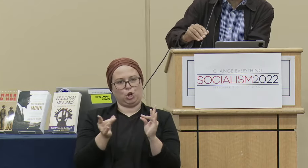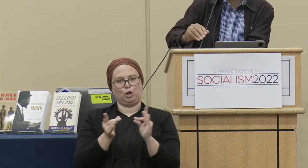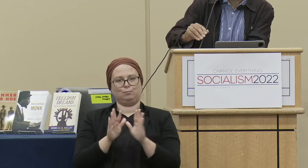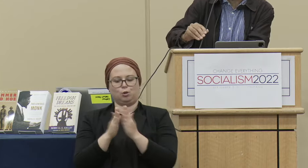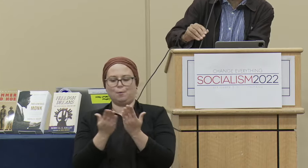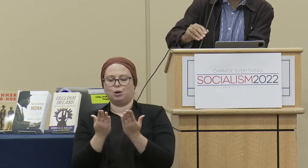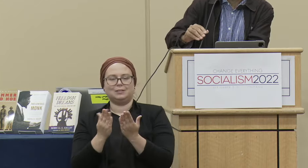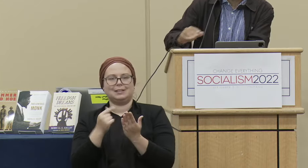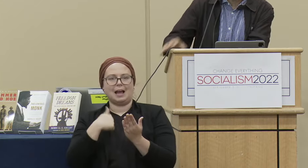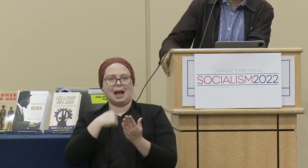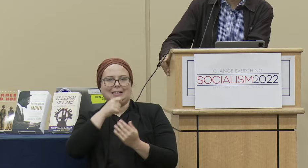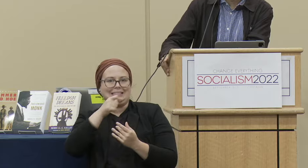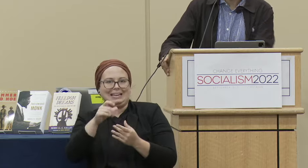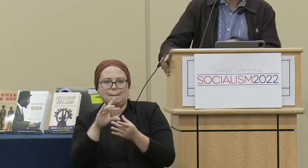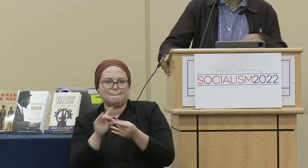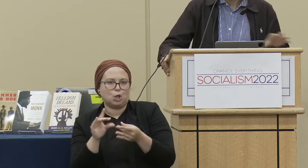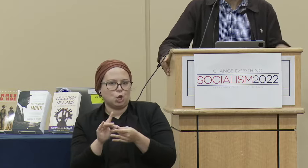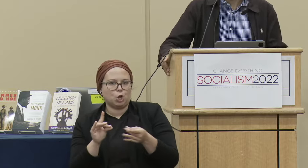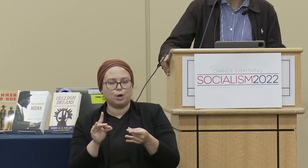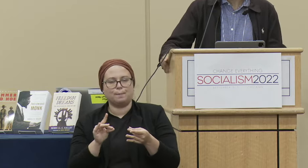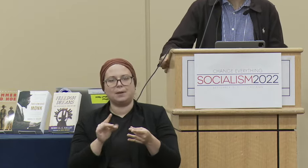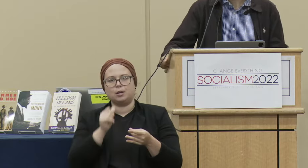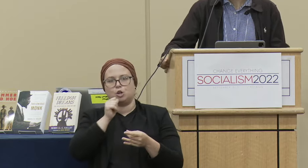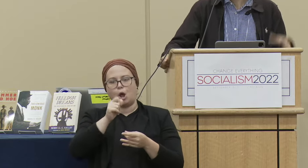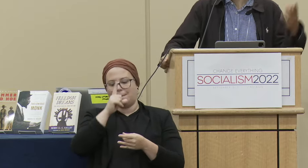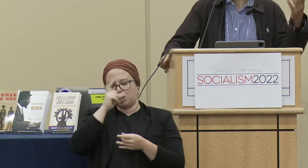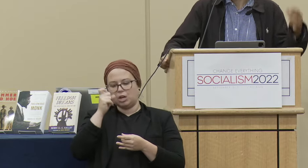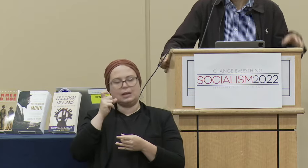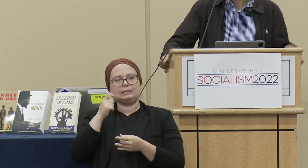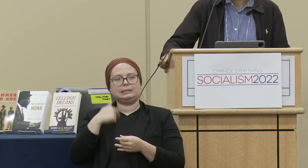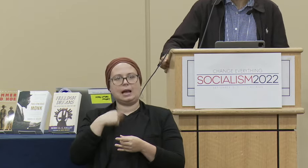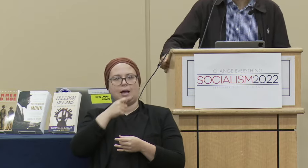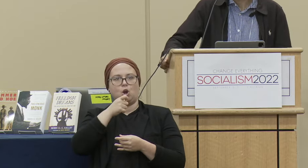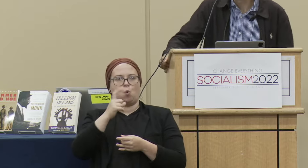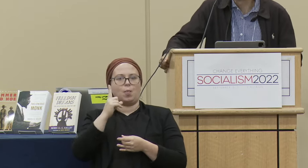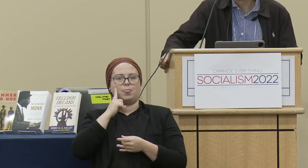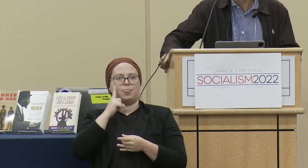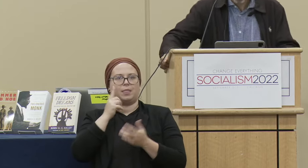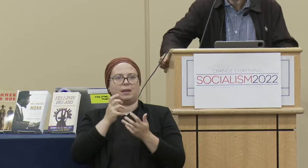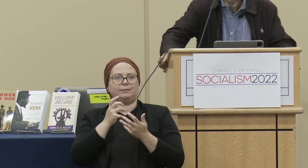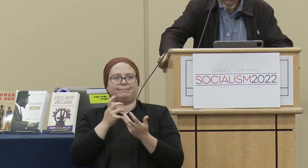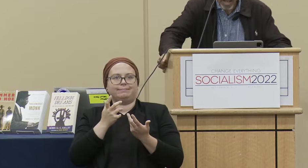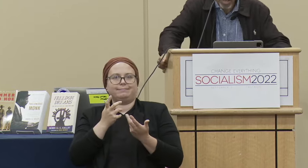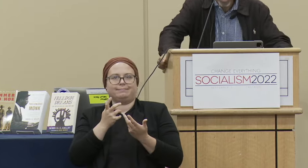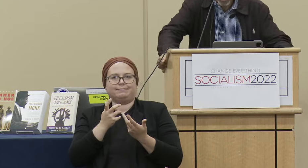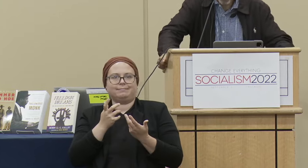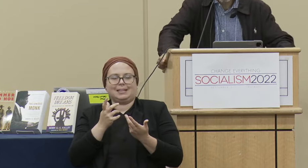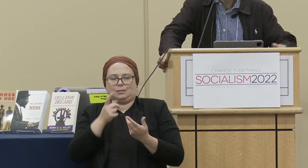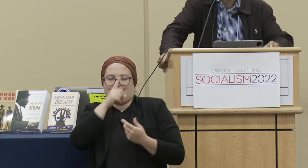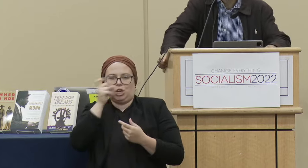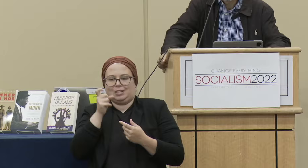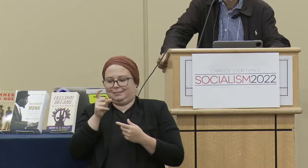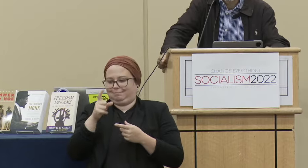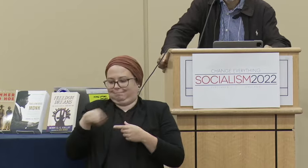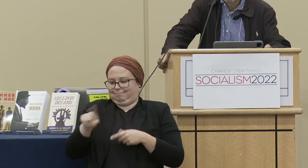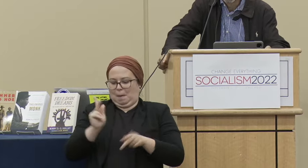I don't lie on those books. In the books I didn't blurbs, it's